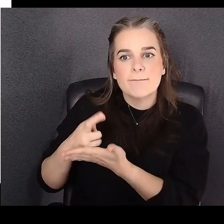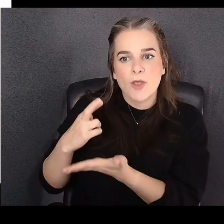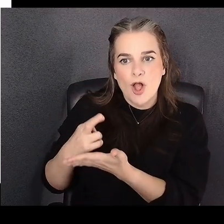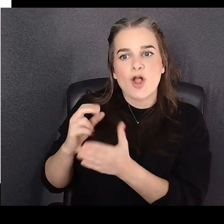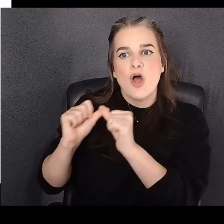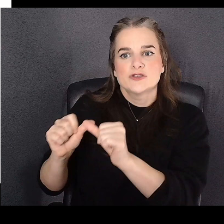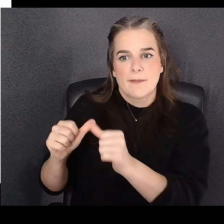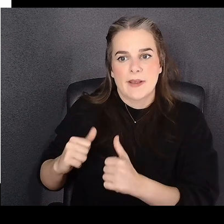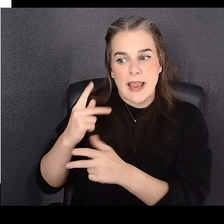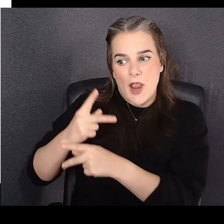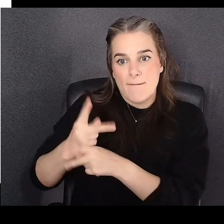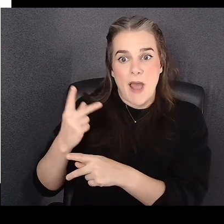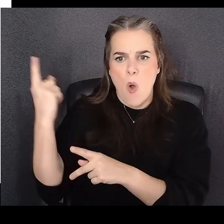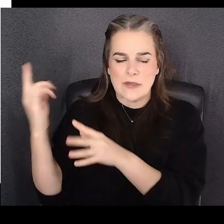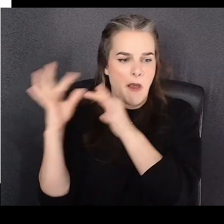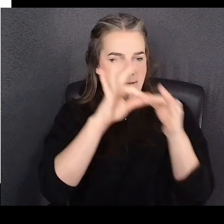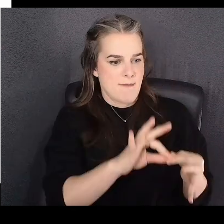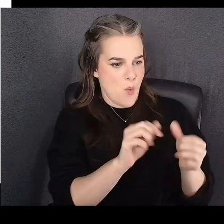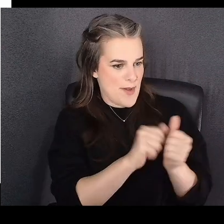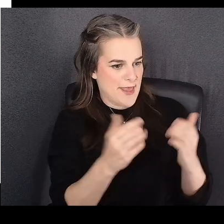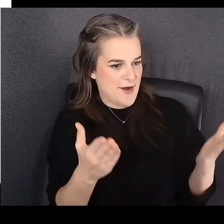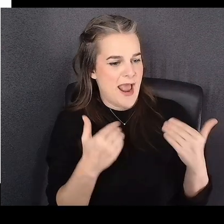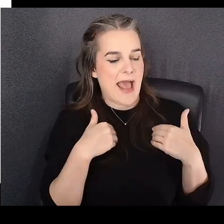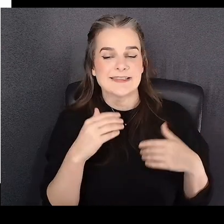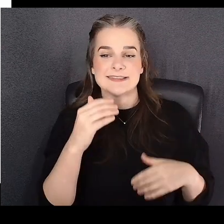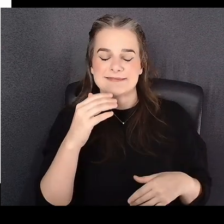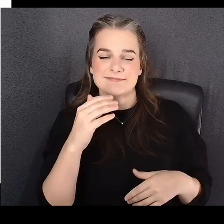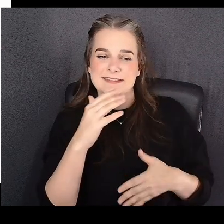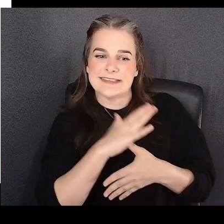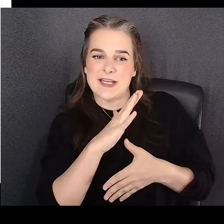I had my senior internship here with Nancy, who's going to join us this afternoon.